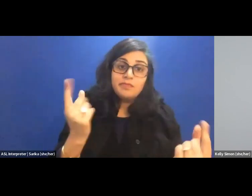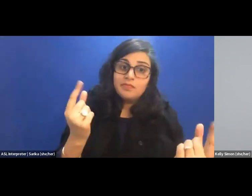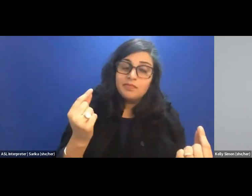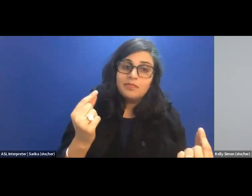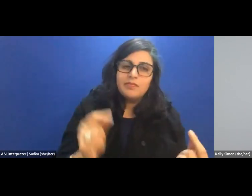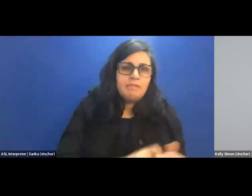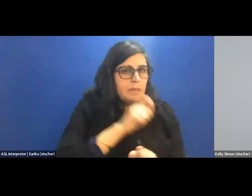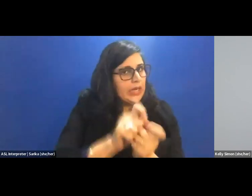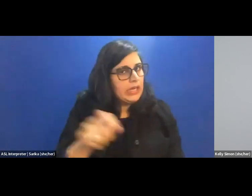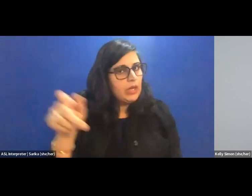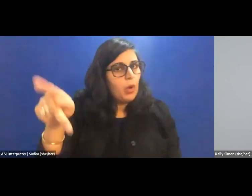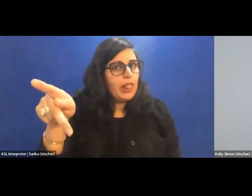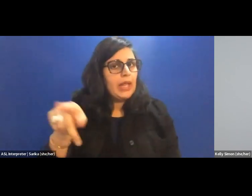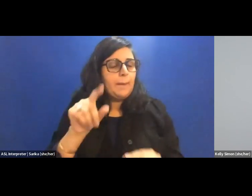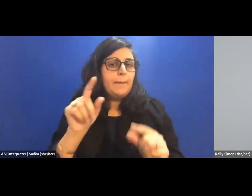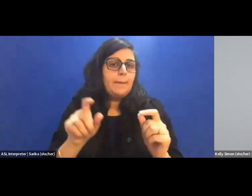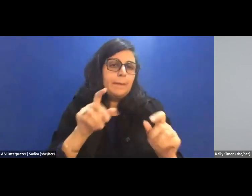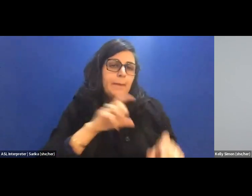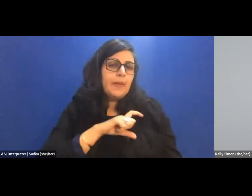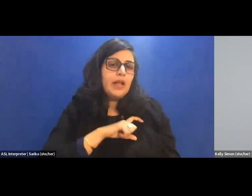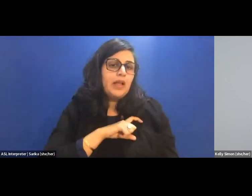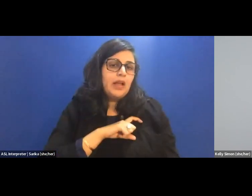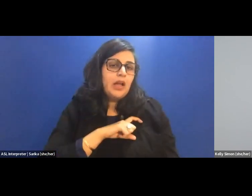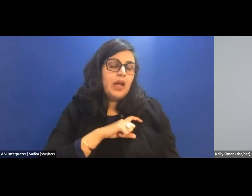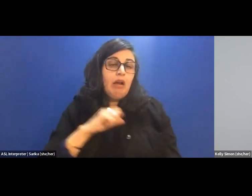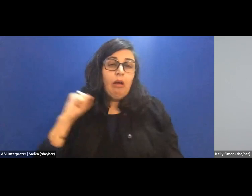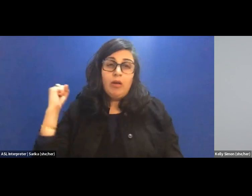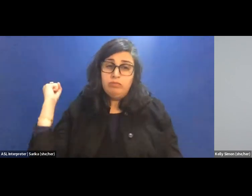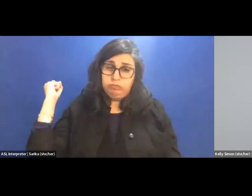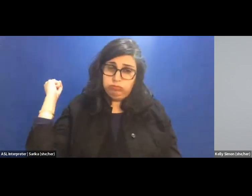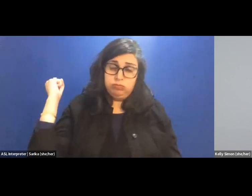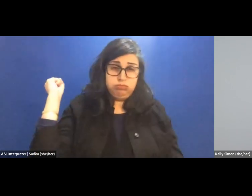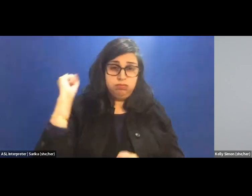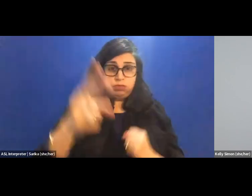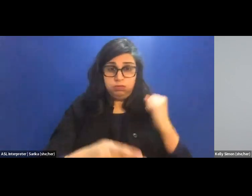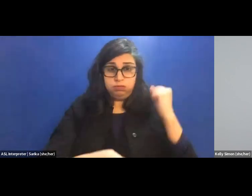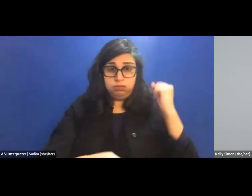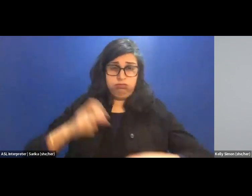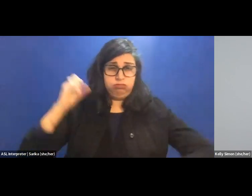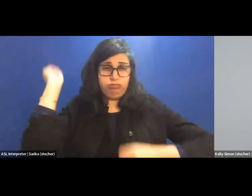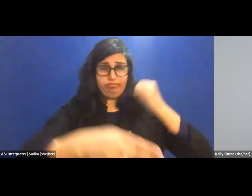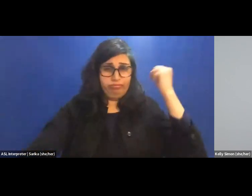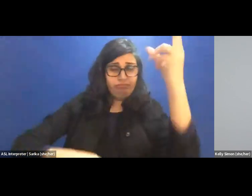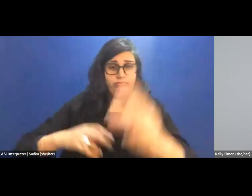communities. In response inconsistent with the patterns we know well,